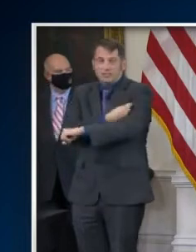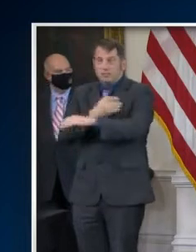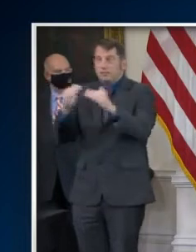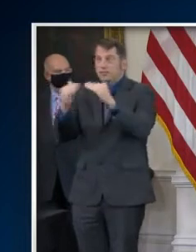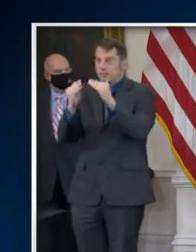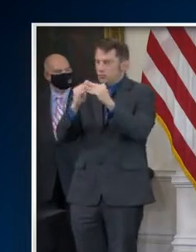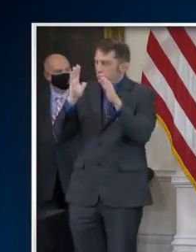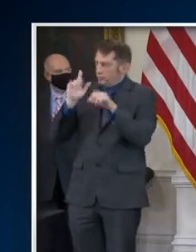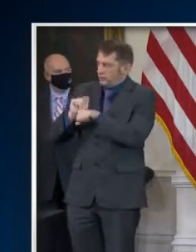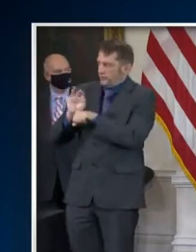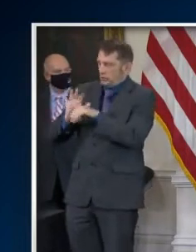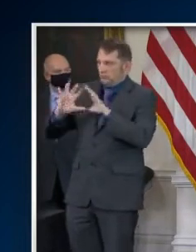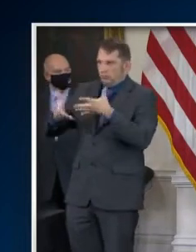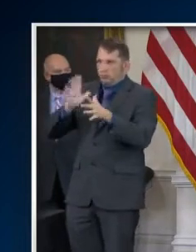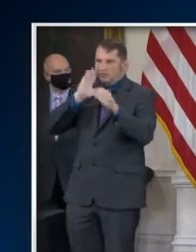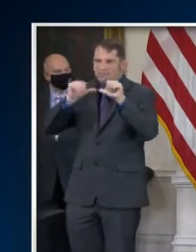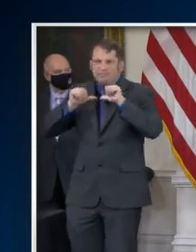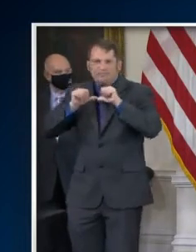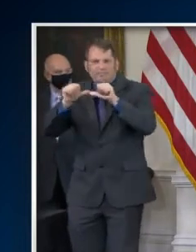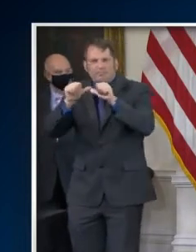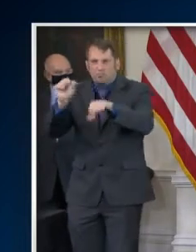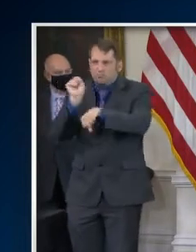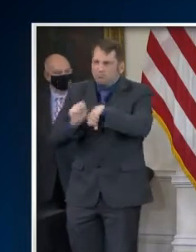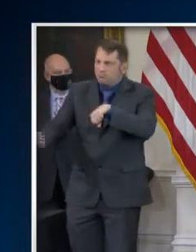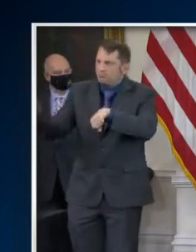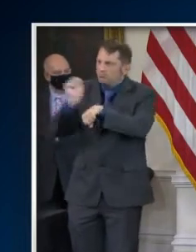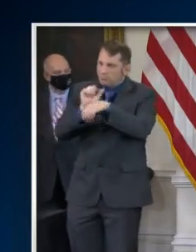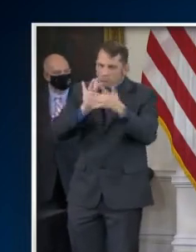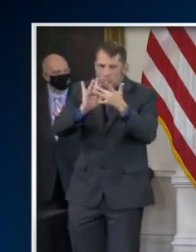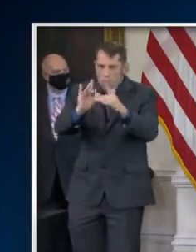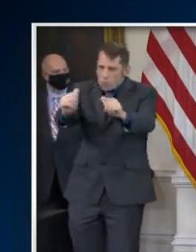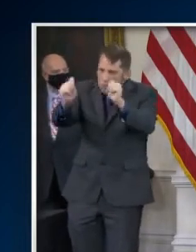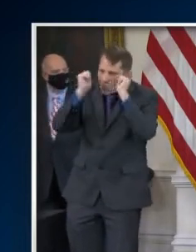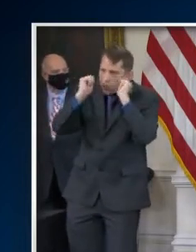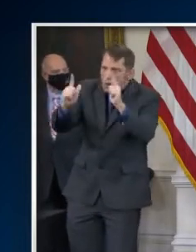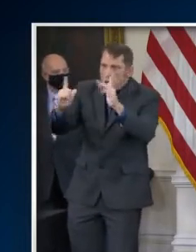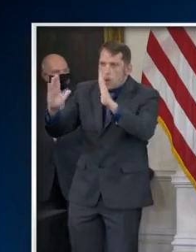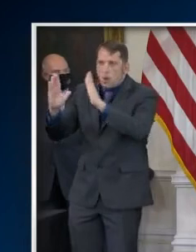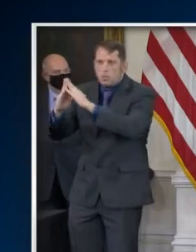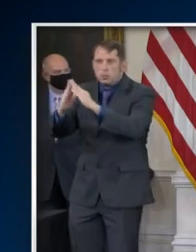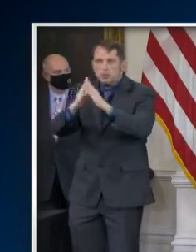THE VACCINE EQUITY TASK FORCE WILL CONTINUE TO WORK HARD TO